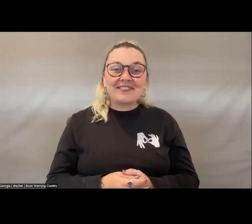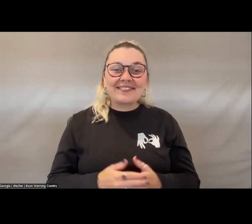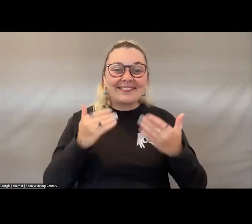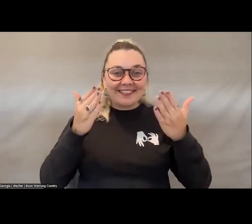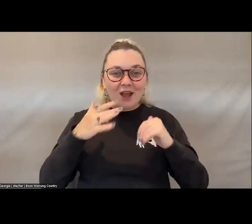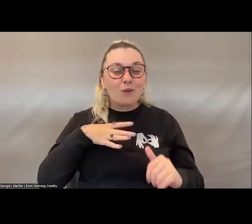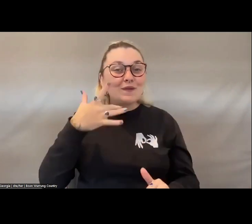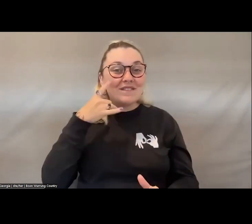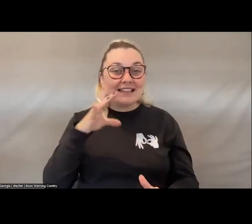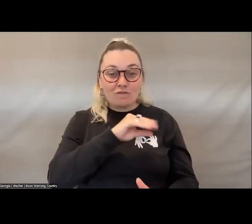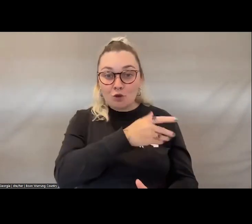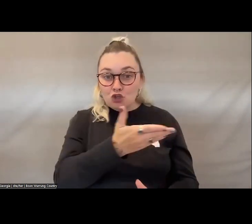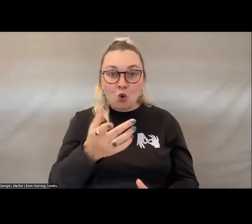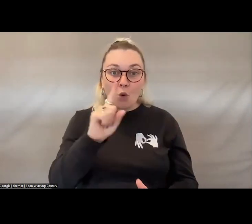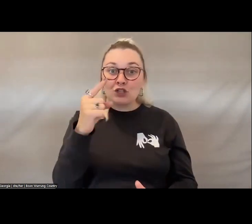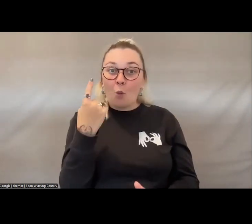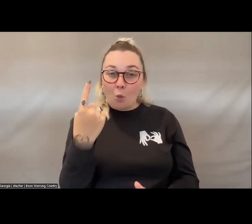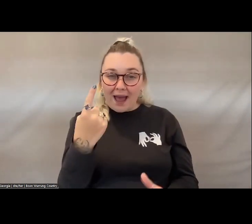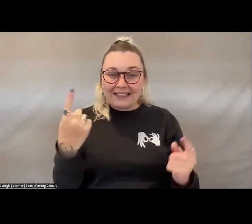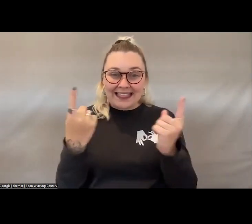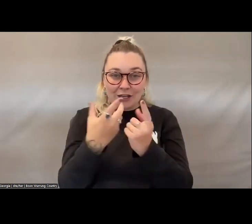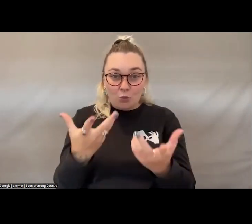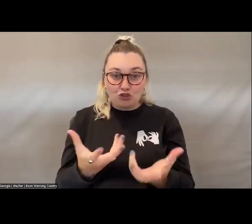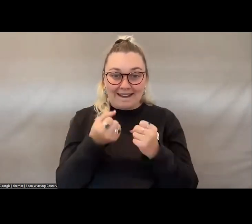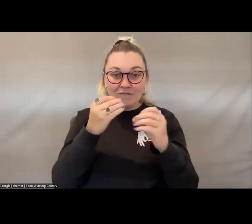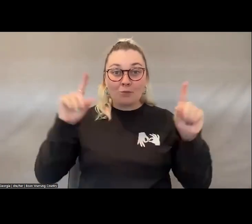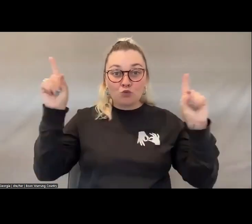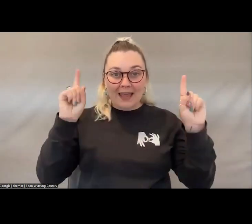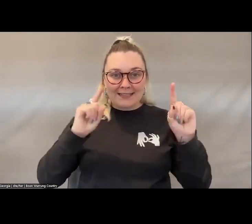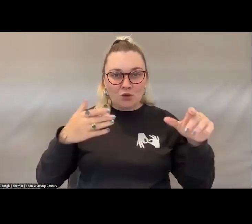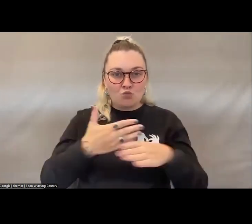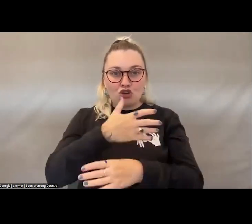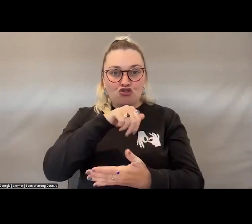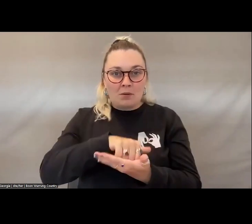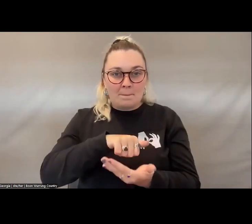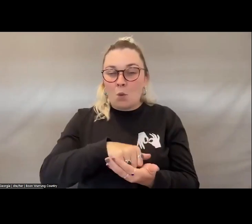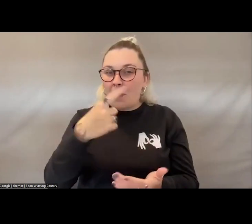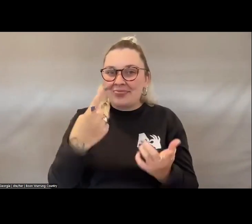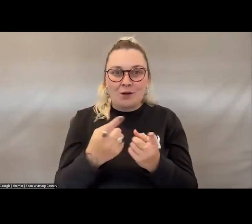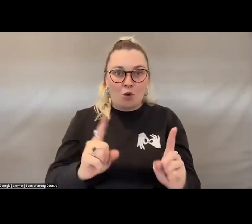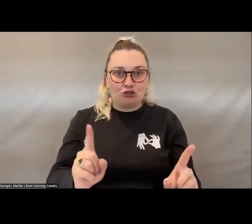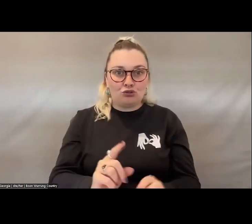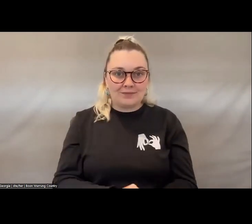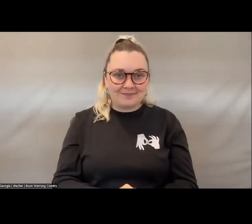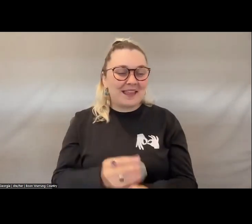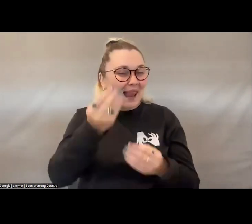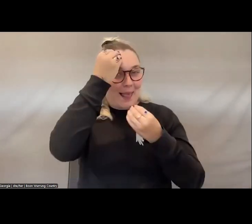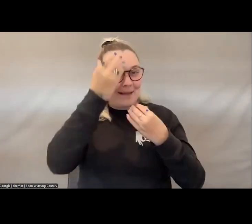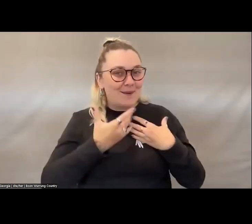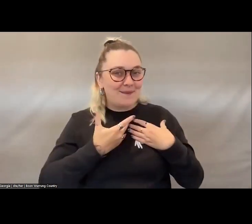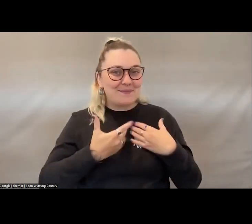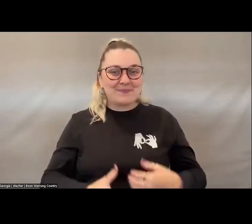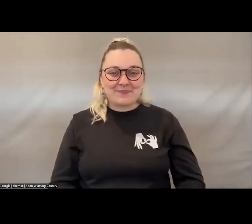out from you what is one thing you want to get out of today's workshop. Let me know.